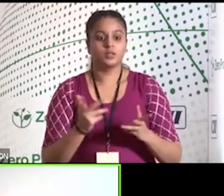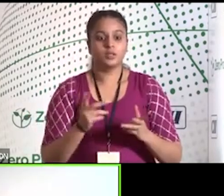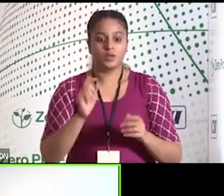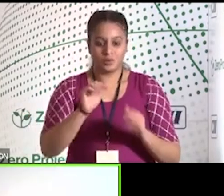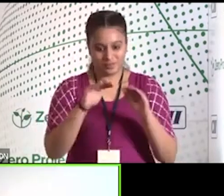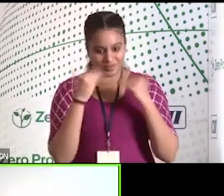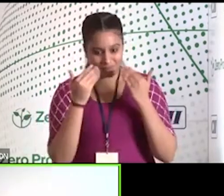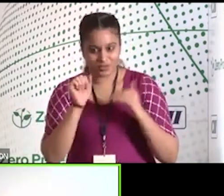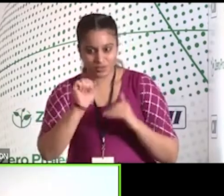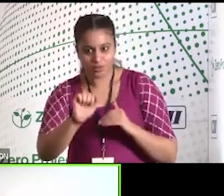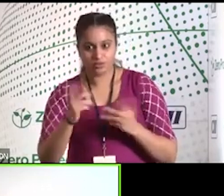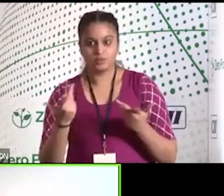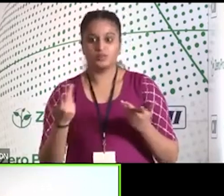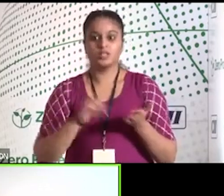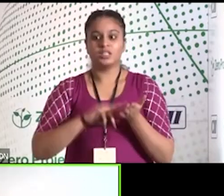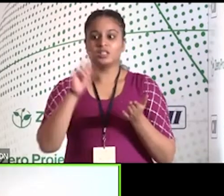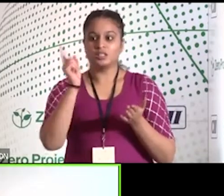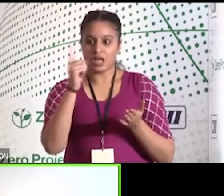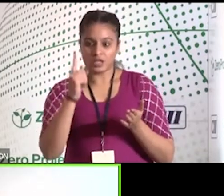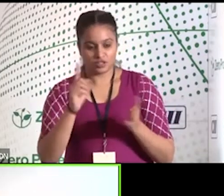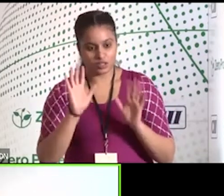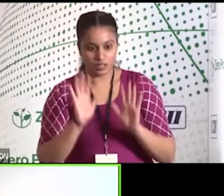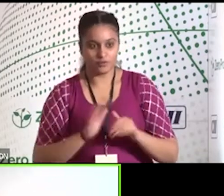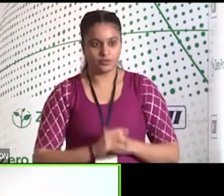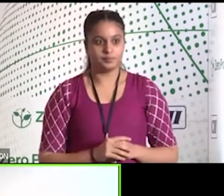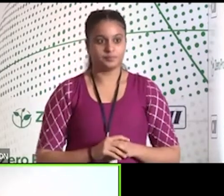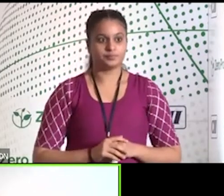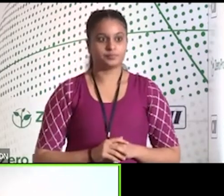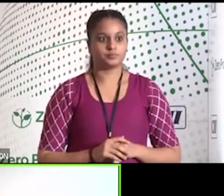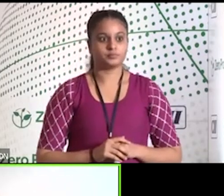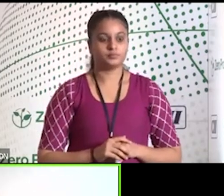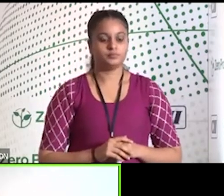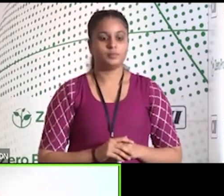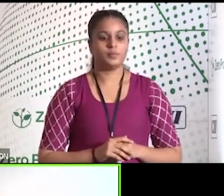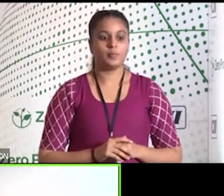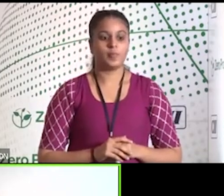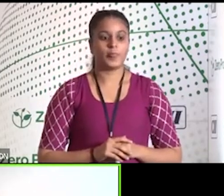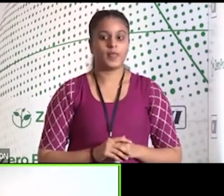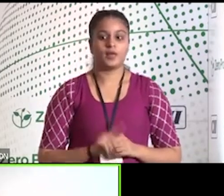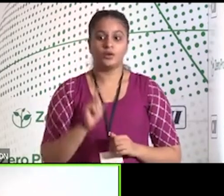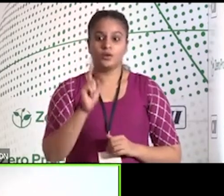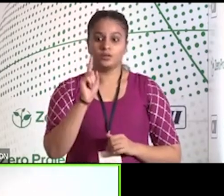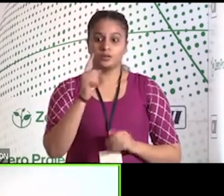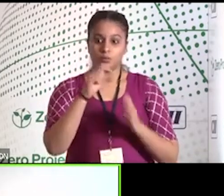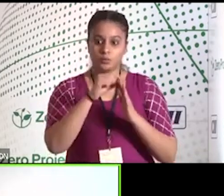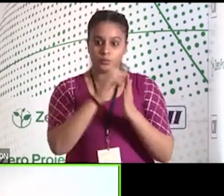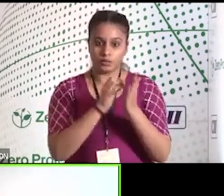which is a national all had but also went to one of the deep BWT forum talked